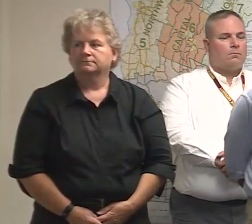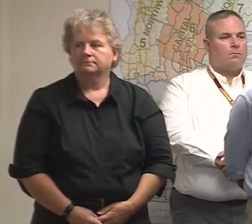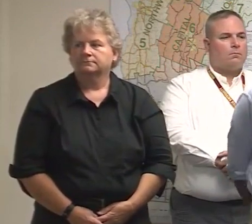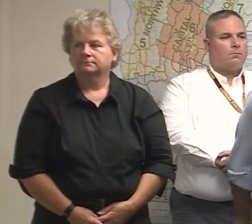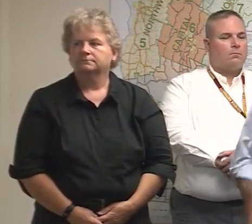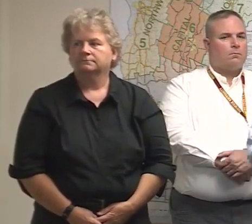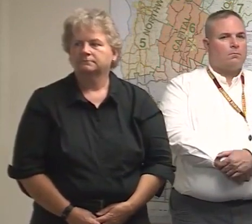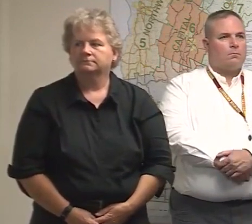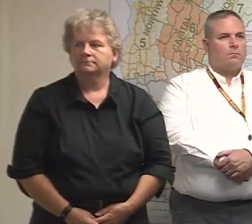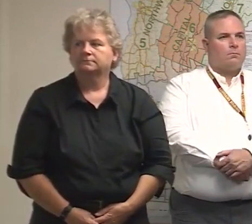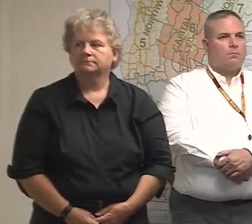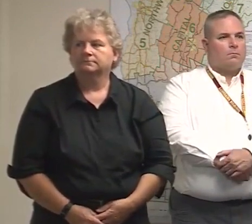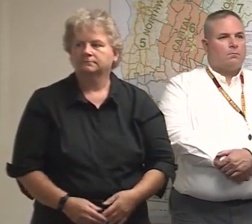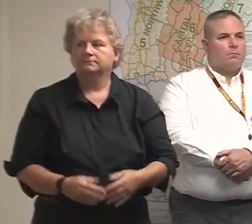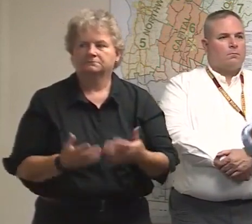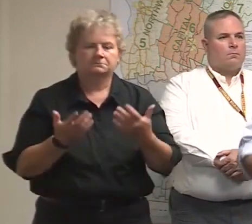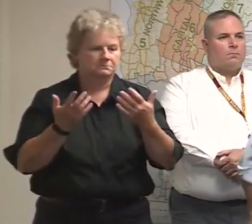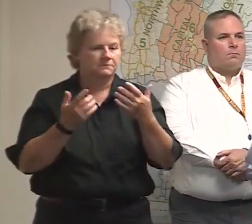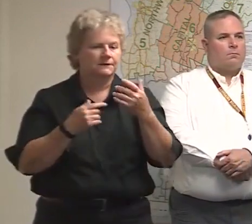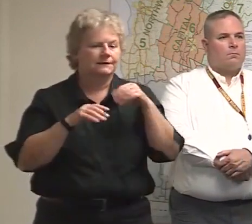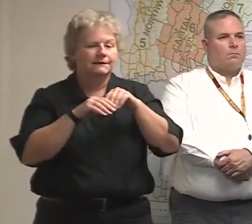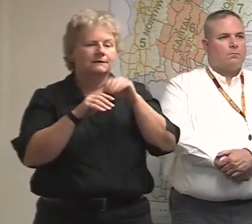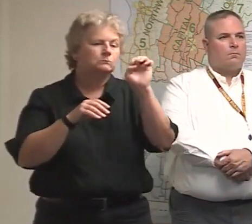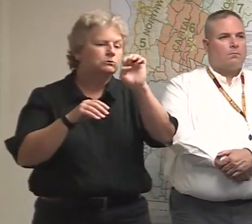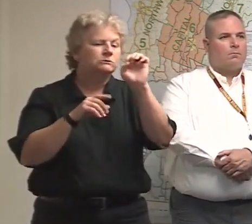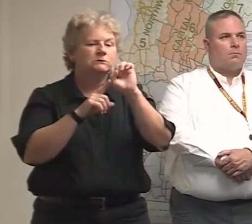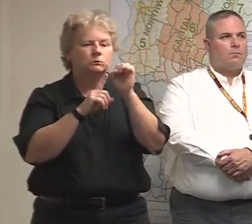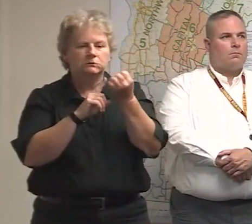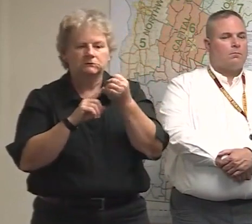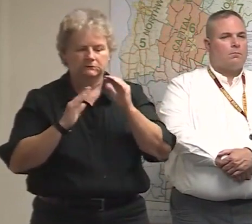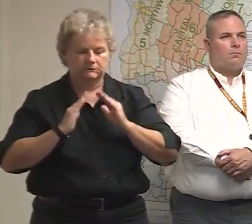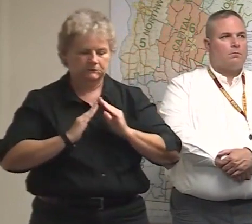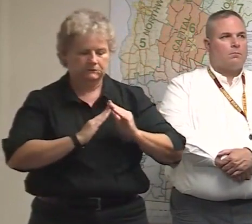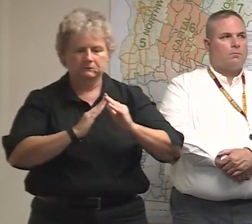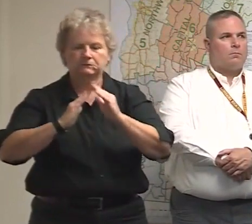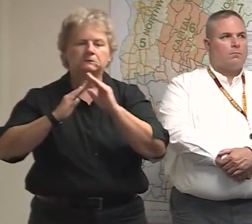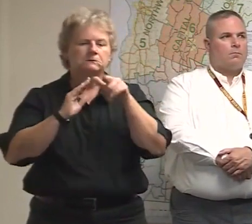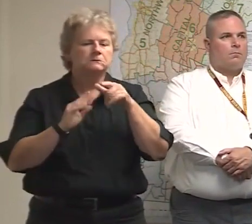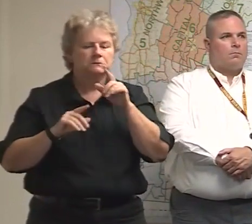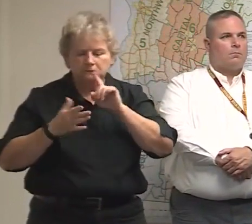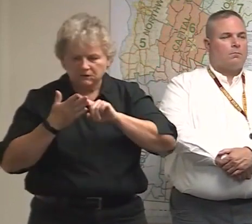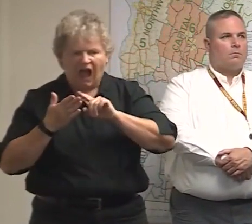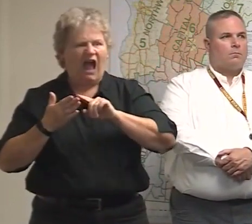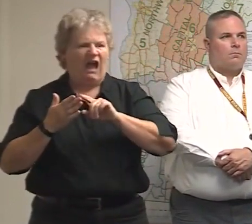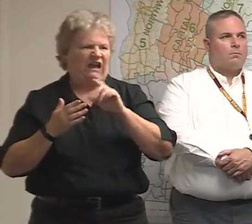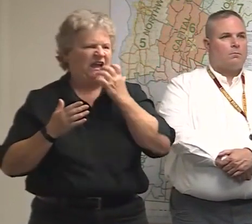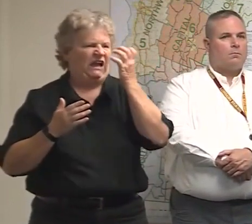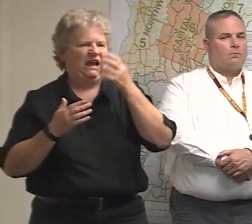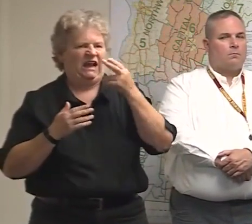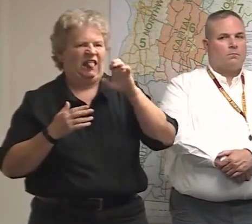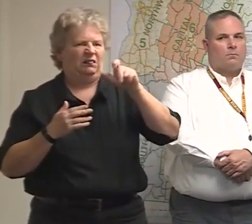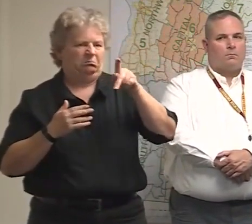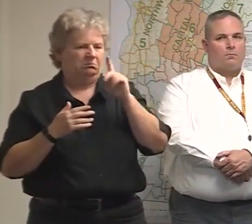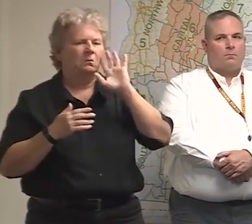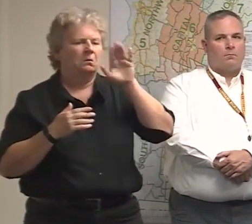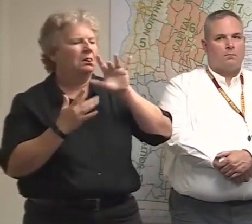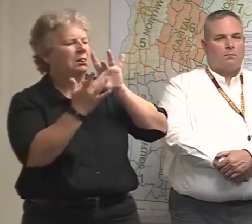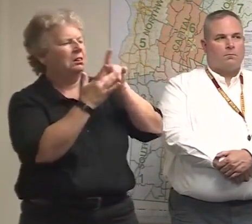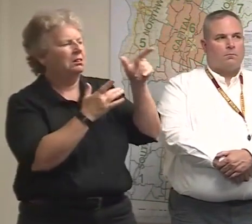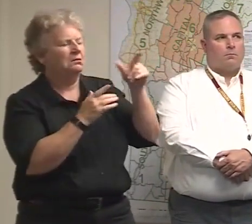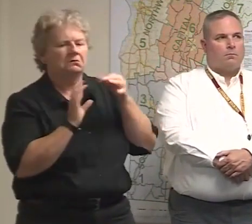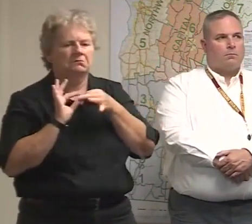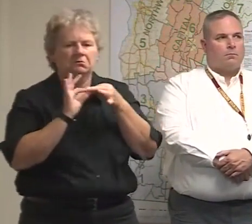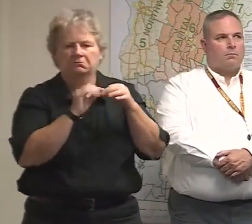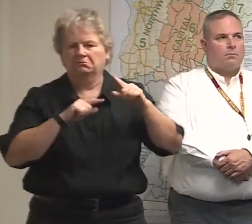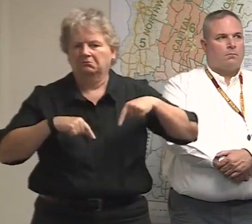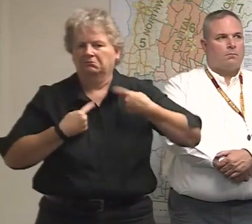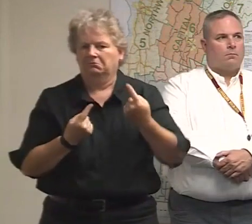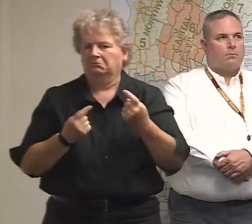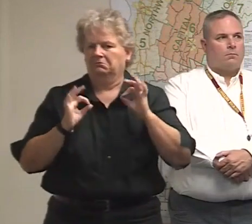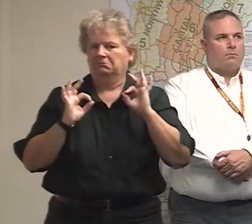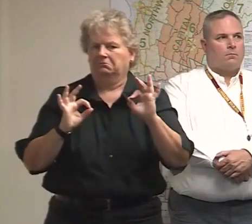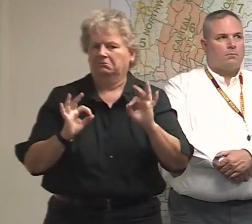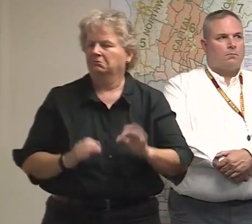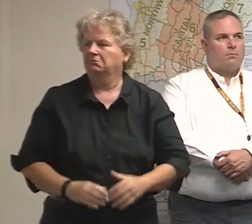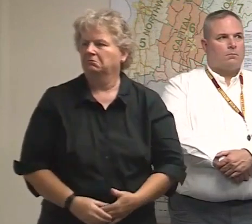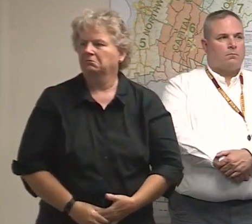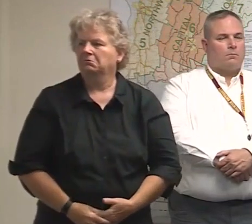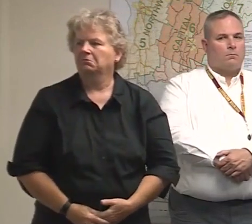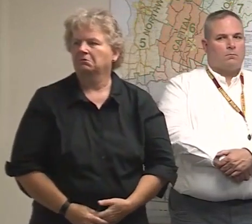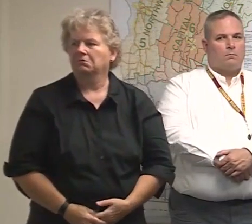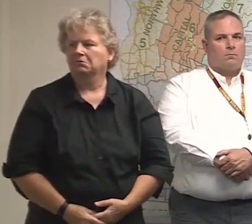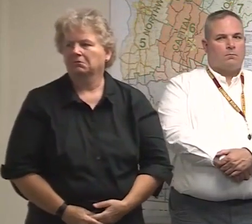IT’S GENERALLY THE PROCESS IS THAT THE TOWN REACHES OUT TO THE STATE EMERGENCY OPERATIONS CENTER AND WOULD SAY THAT THEY’VE EXHAUSTED THEIR RESOURCES AND CAPABILITY AND